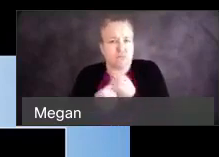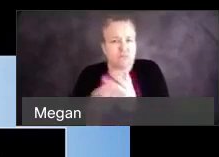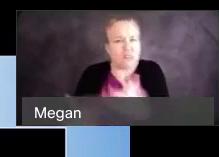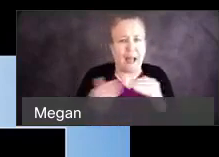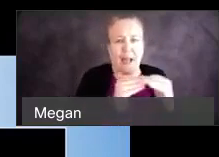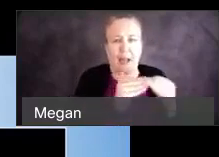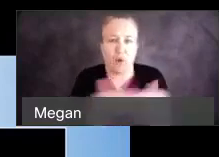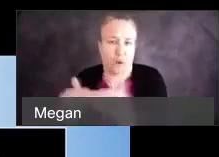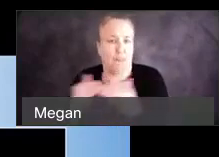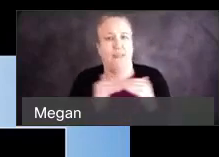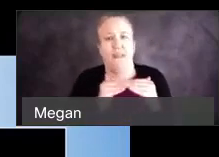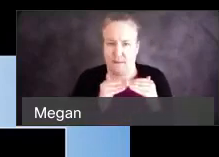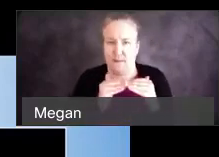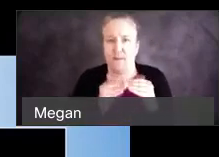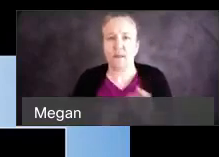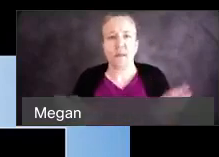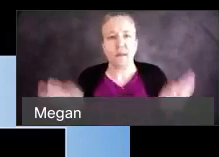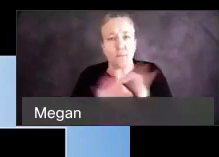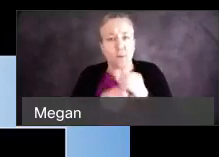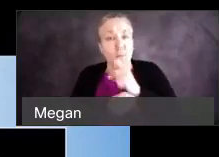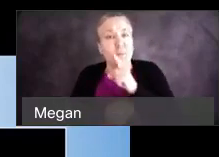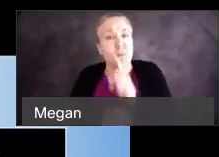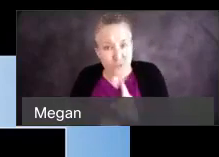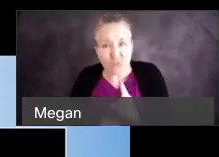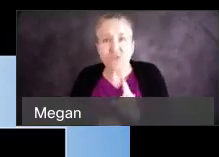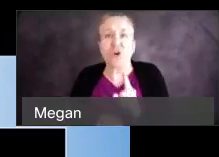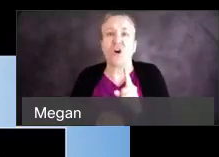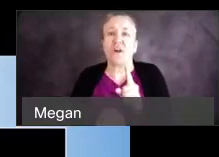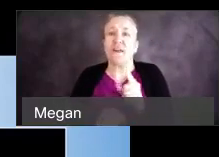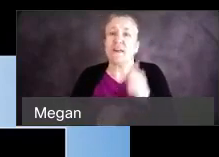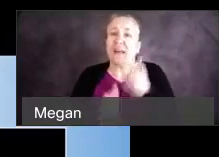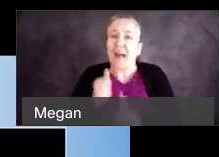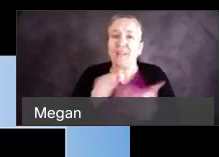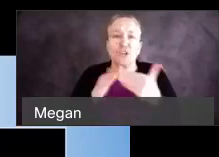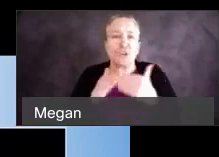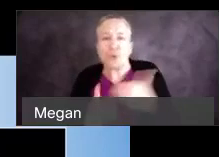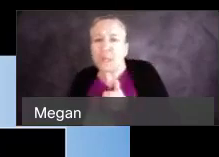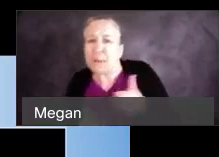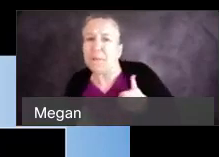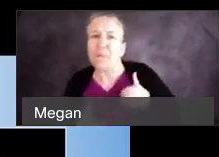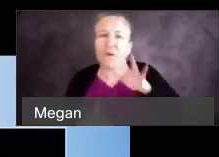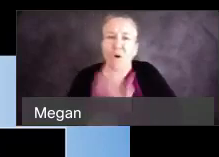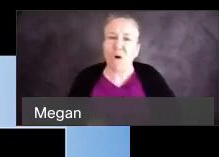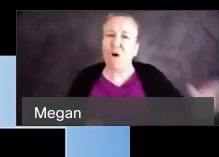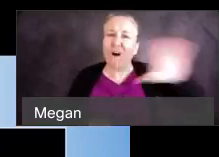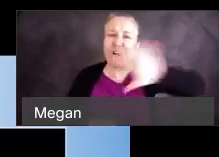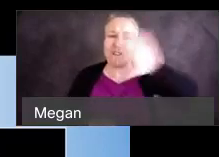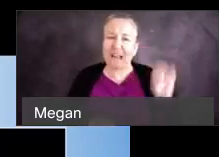We want to make sure that we get vaccine to every community member in our County and without this